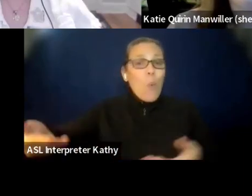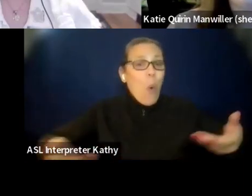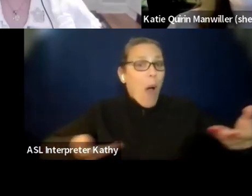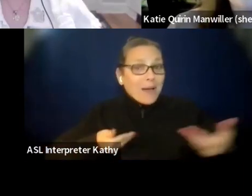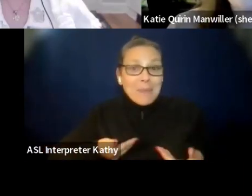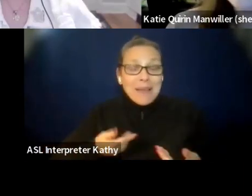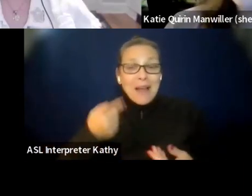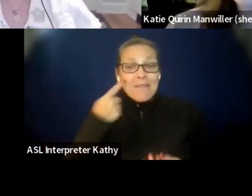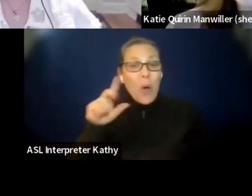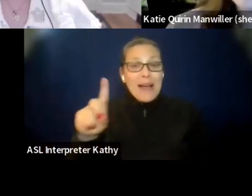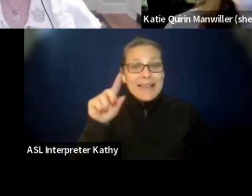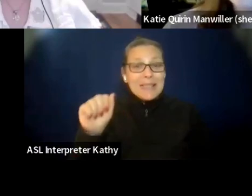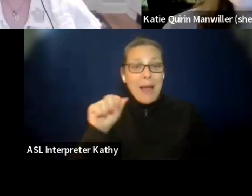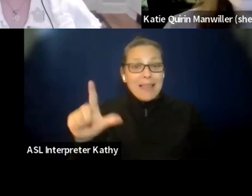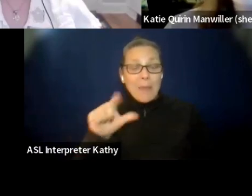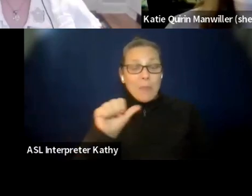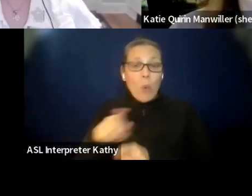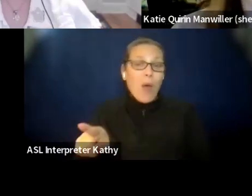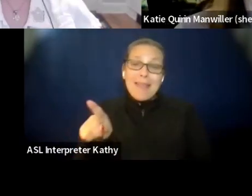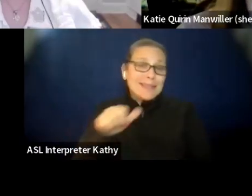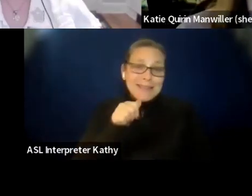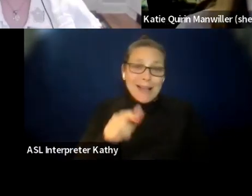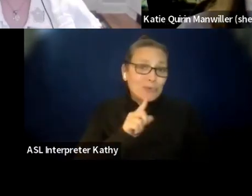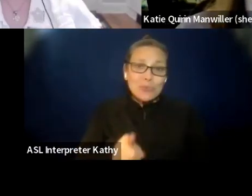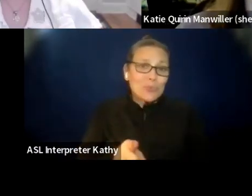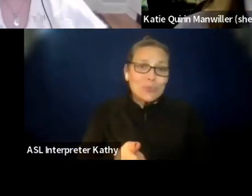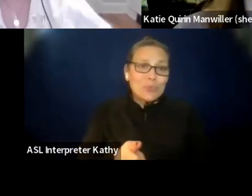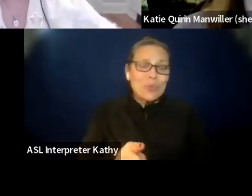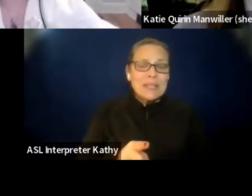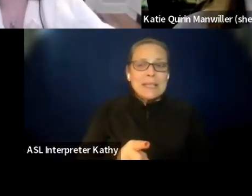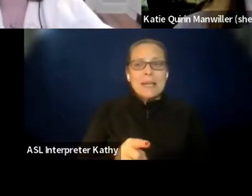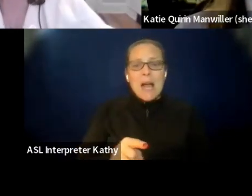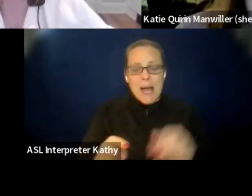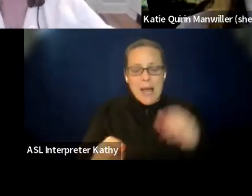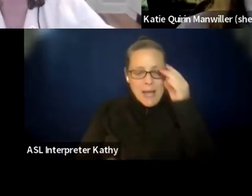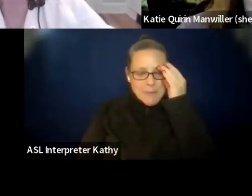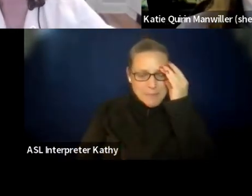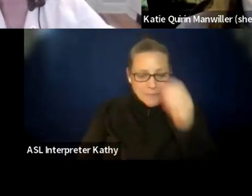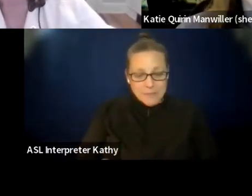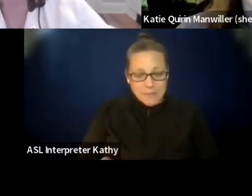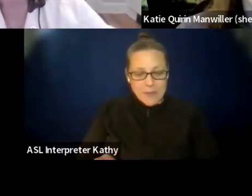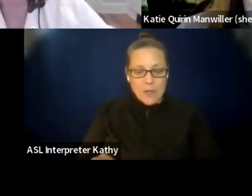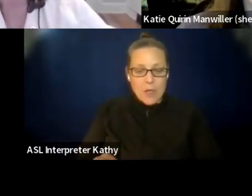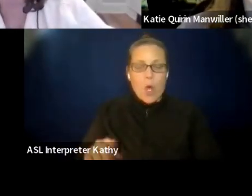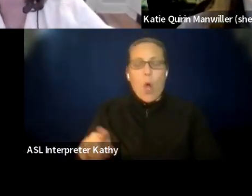assumption that, of course, libraries would be welcoming for disabled library